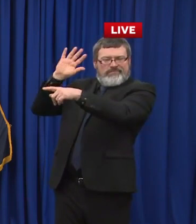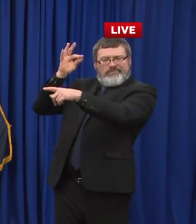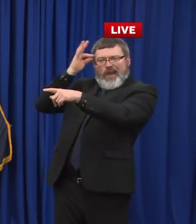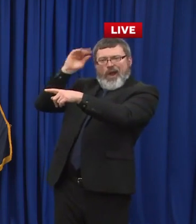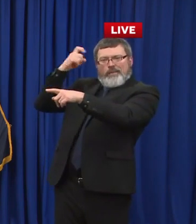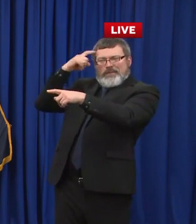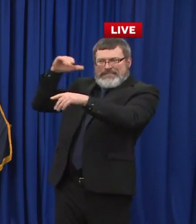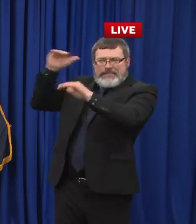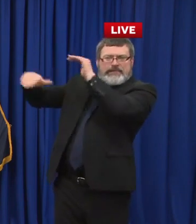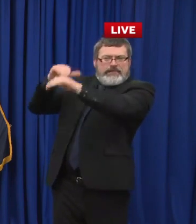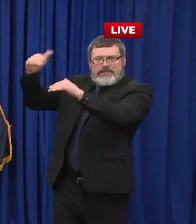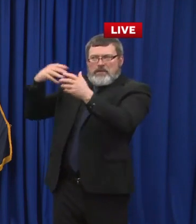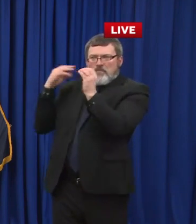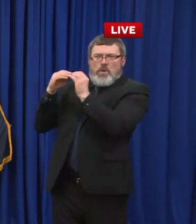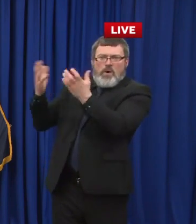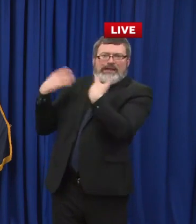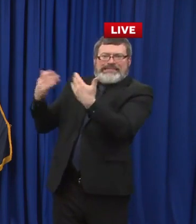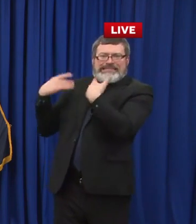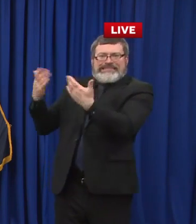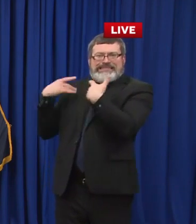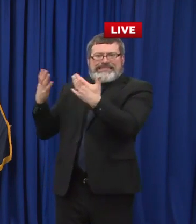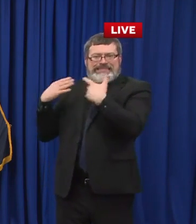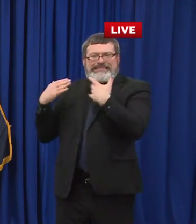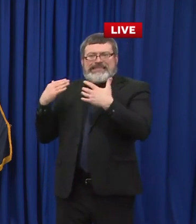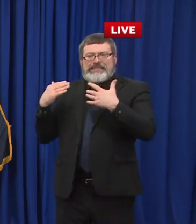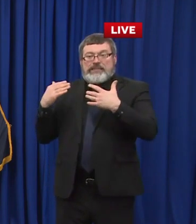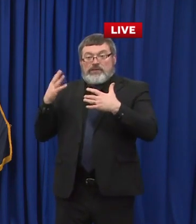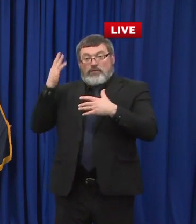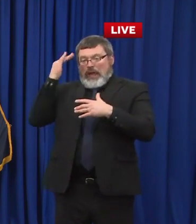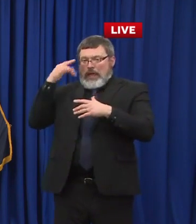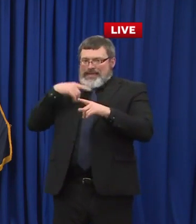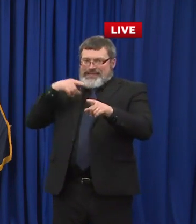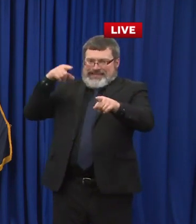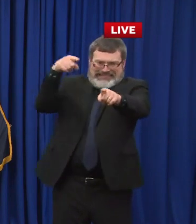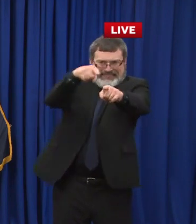WE STAY IN CONSTANT CONTACT WITH OUR PARTNERS IN WASHINGTON, D.C.